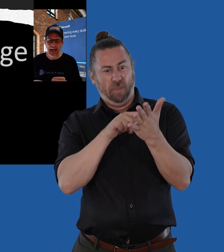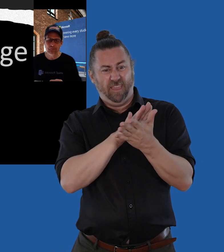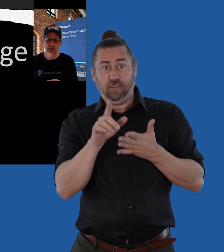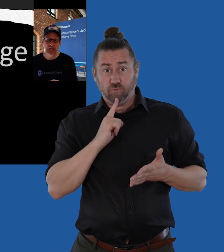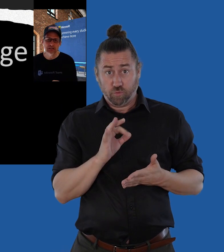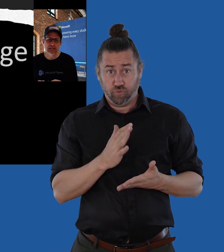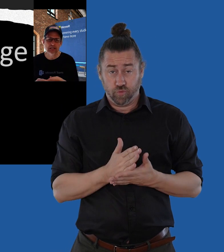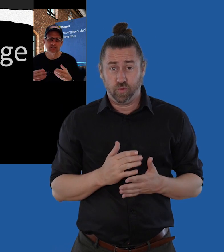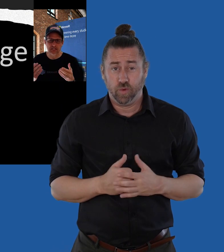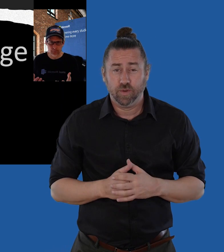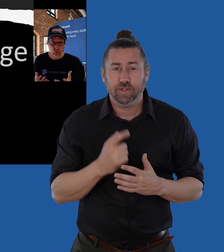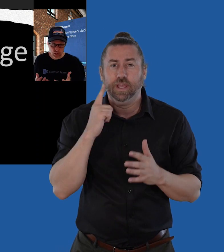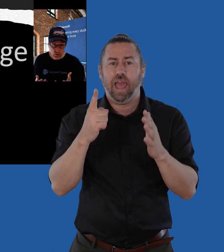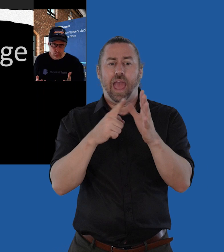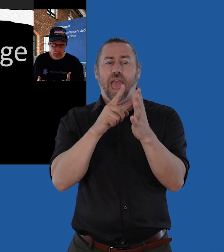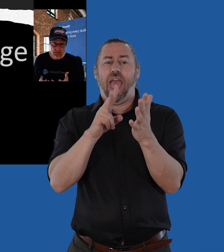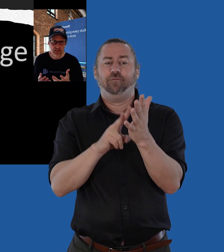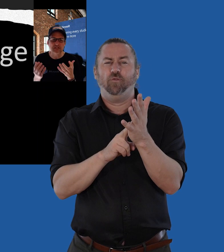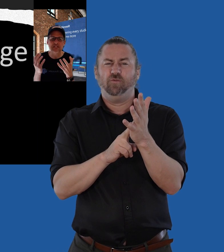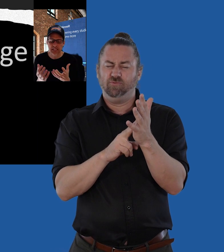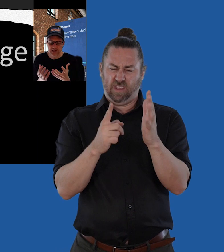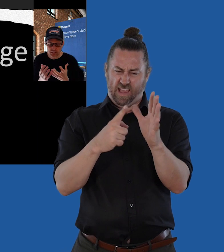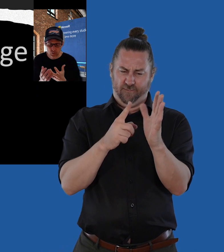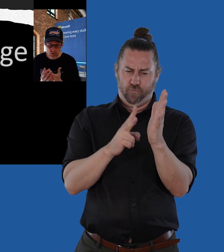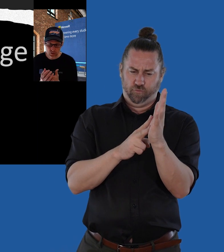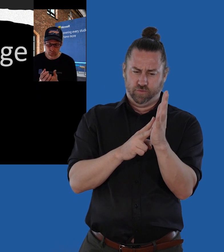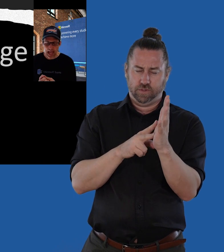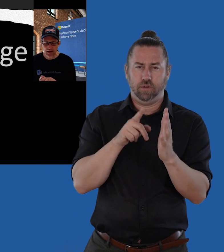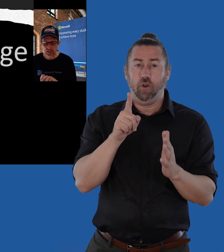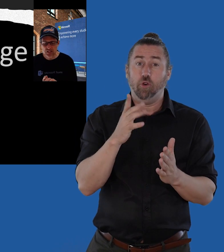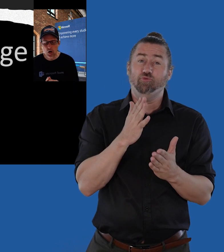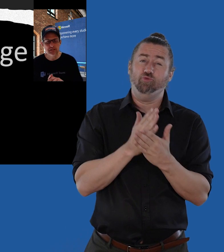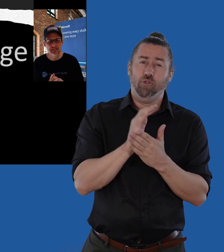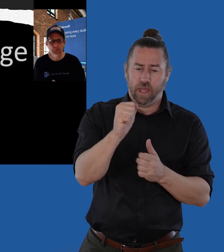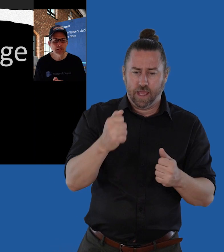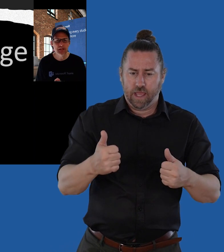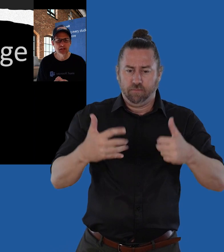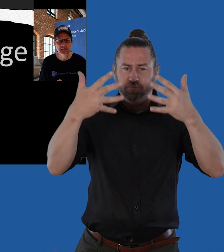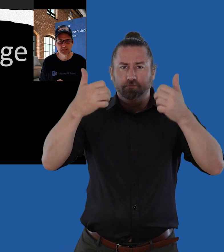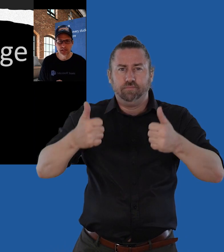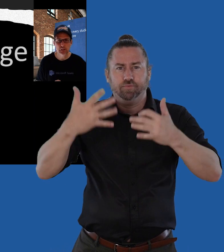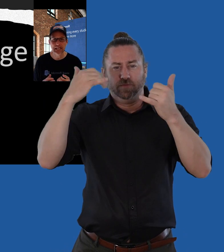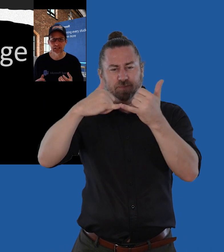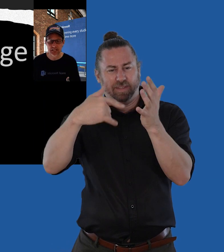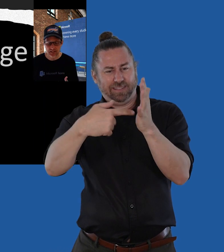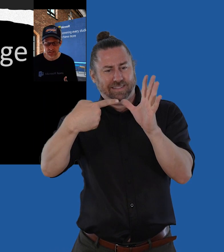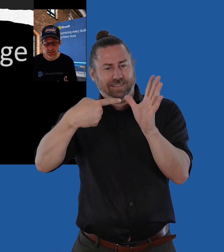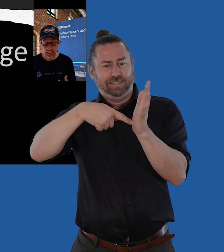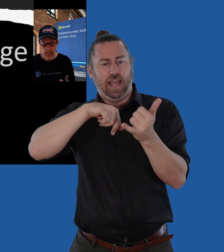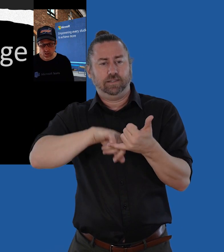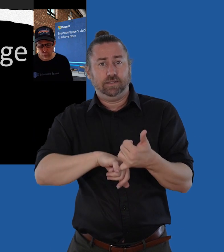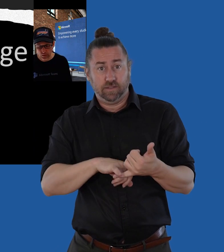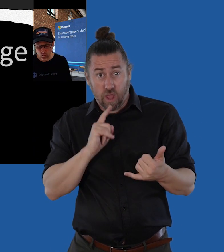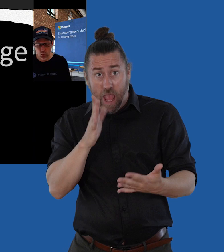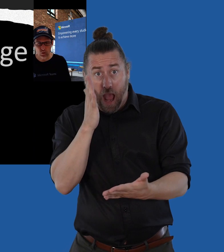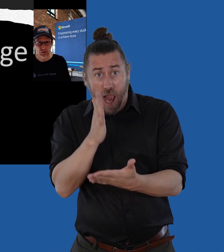the average is a conceptual term, it's a statistical term, and it's not something that necessarily exists in the real world.